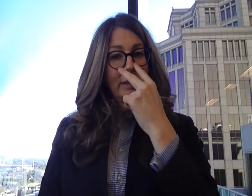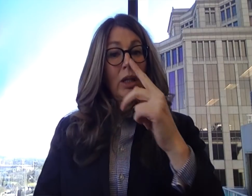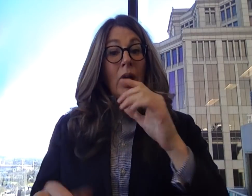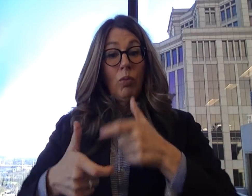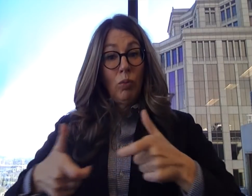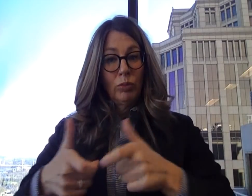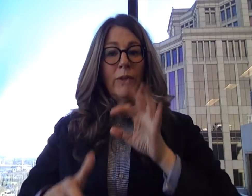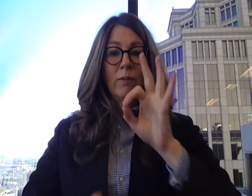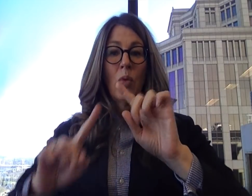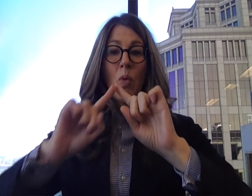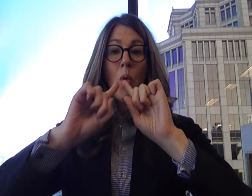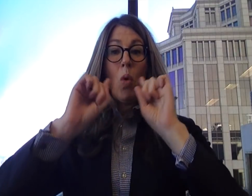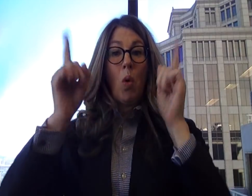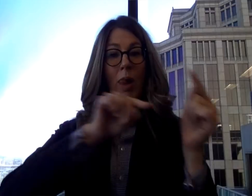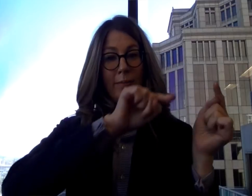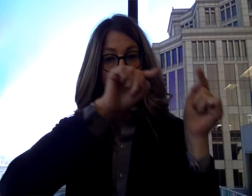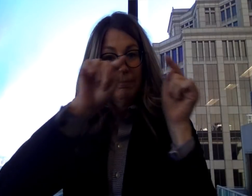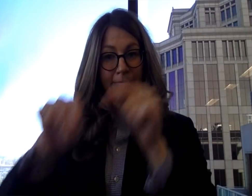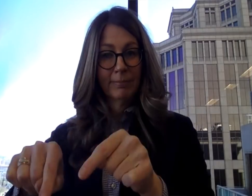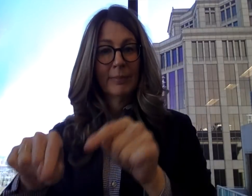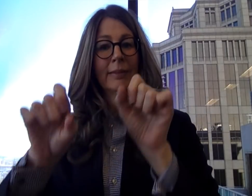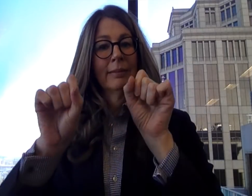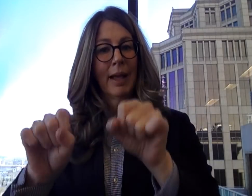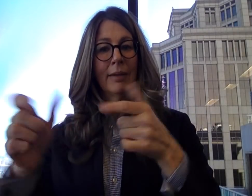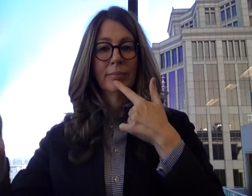not just those who can afford to attend.